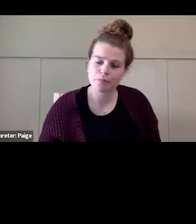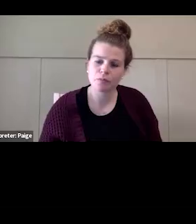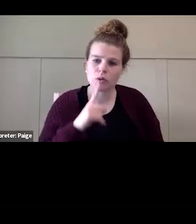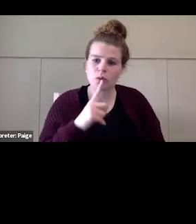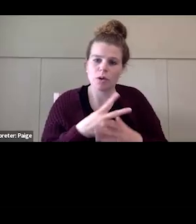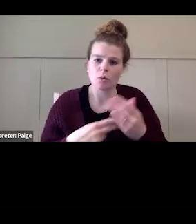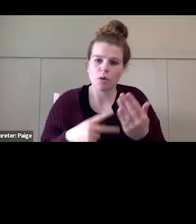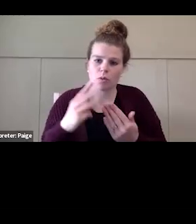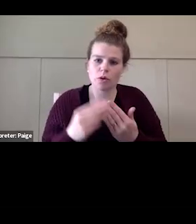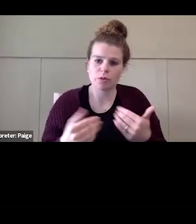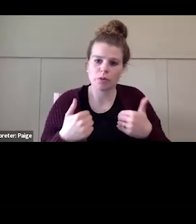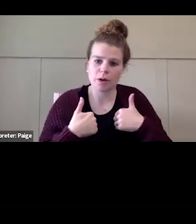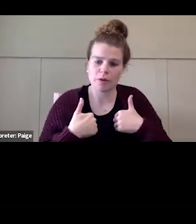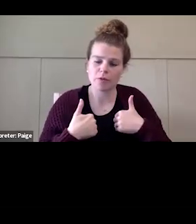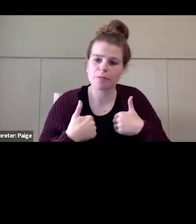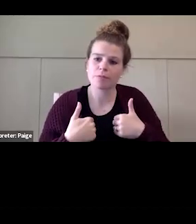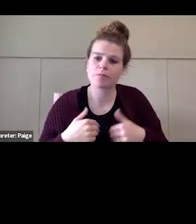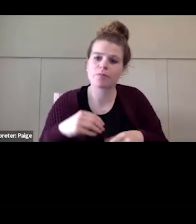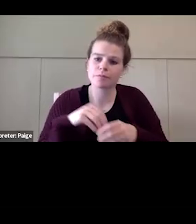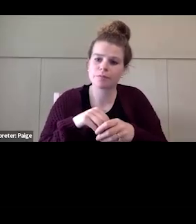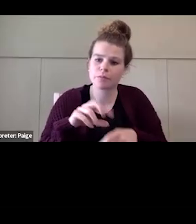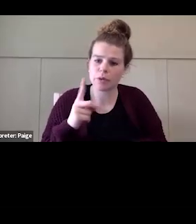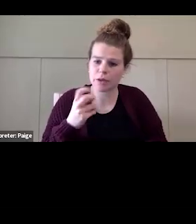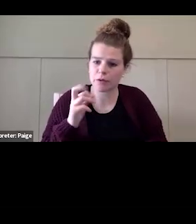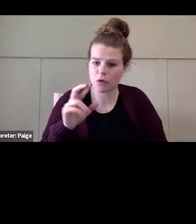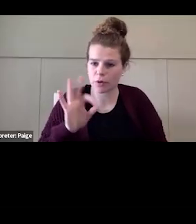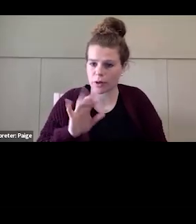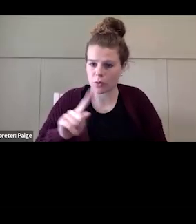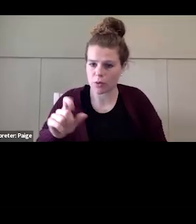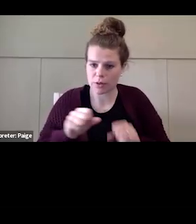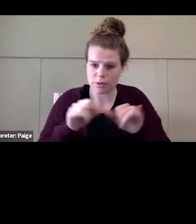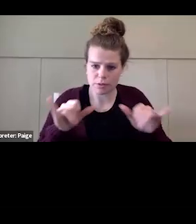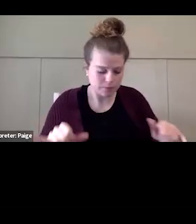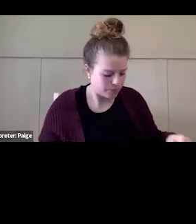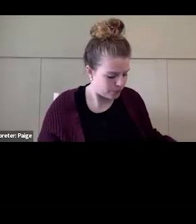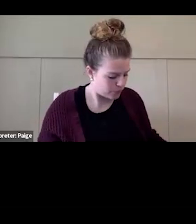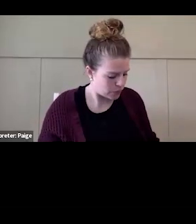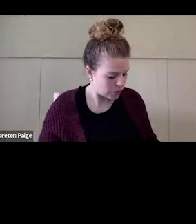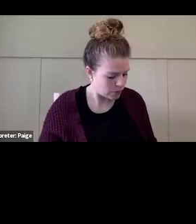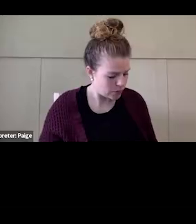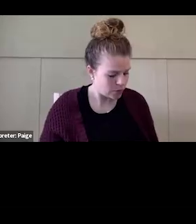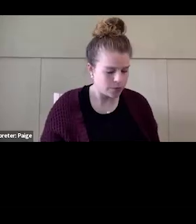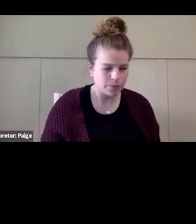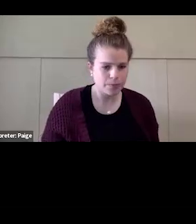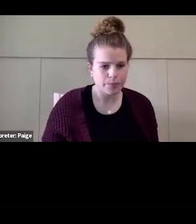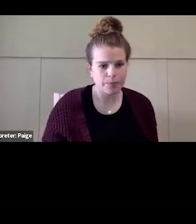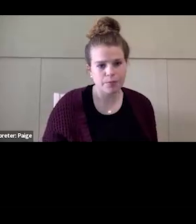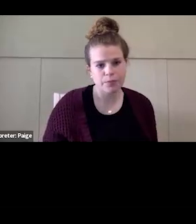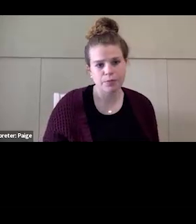these response options within Denver's 911 system, is to reduce any number of unnecessary involvement